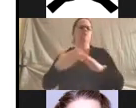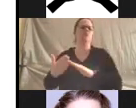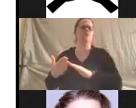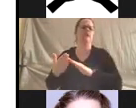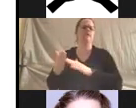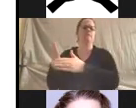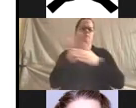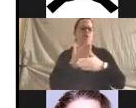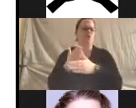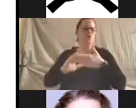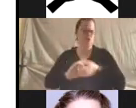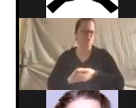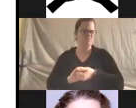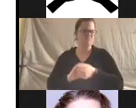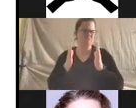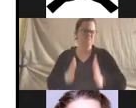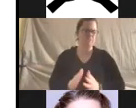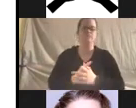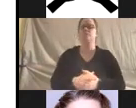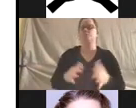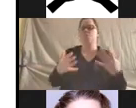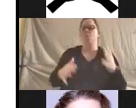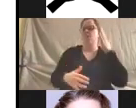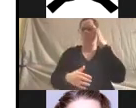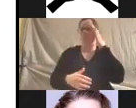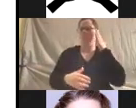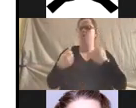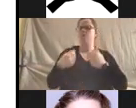So that you kind of know what you're trying to achieve